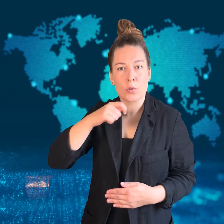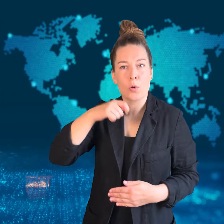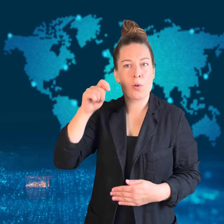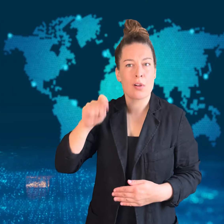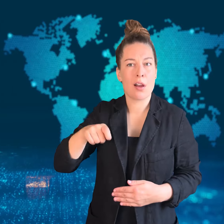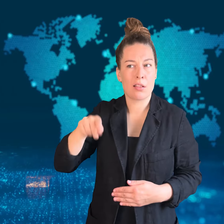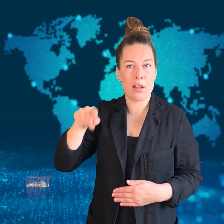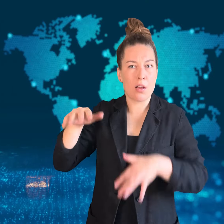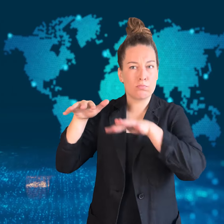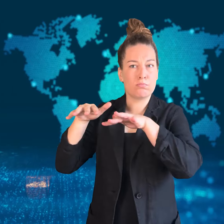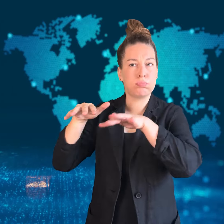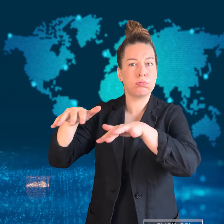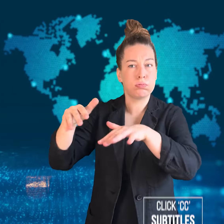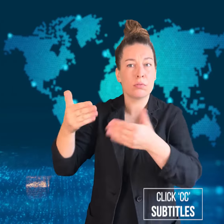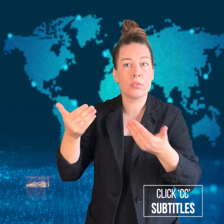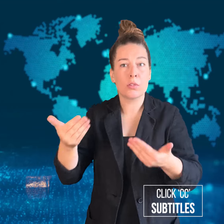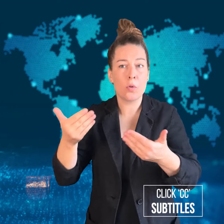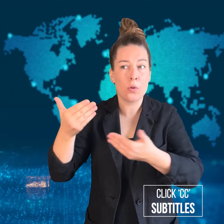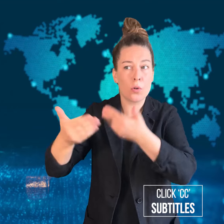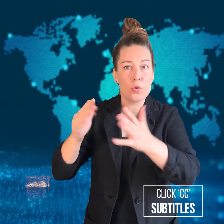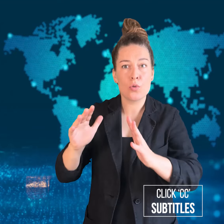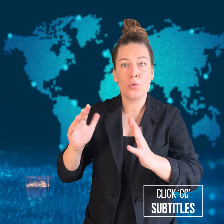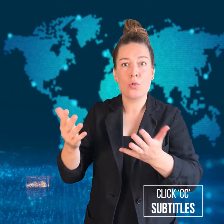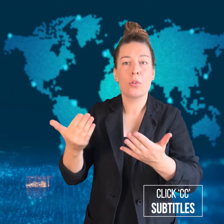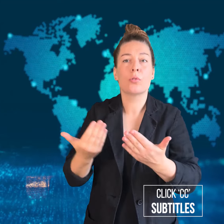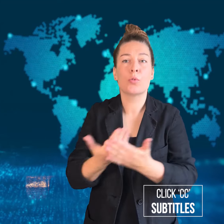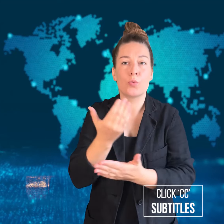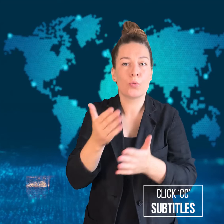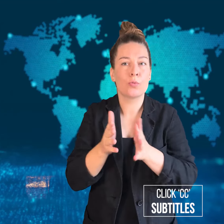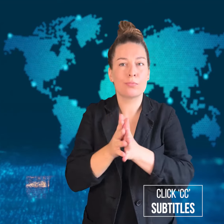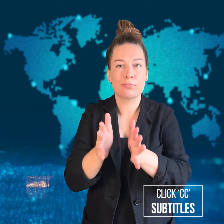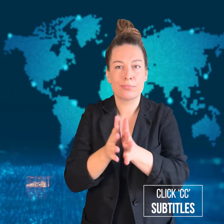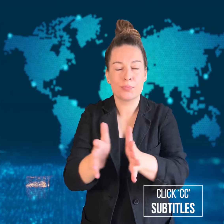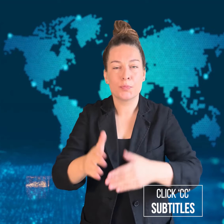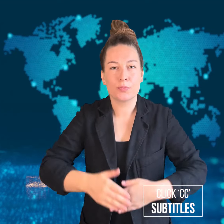Invasion update